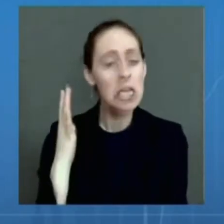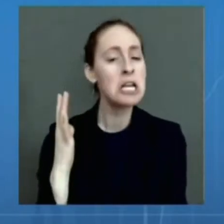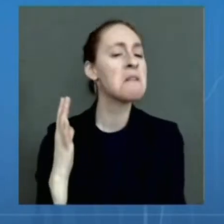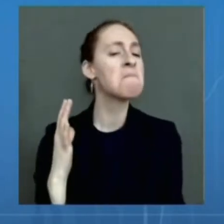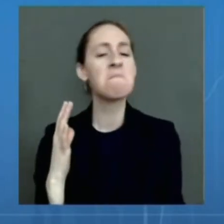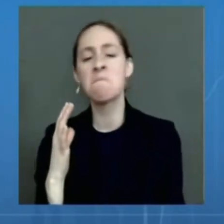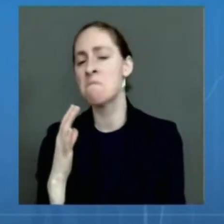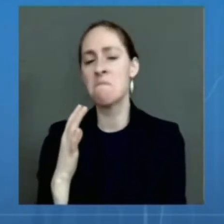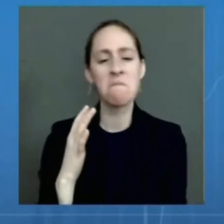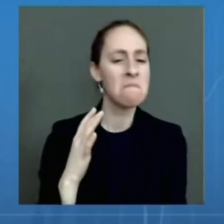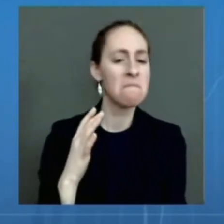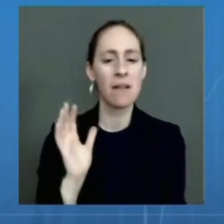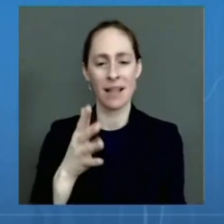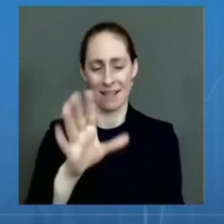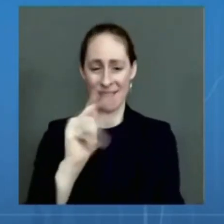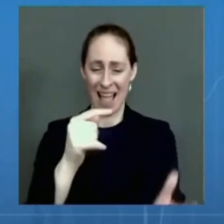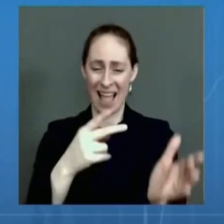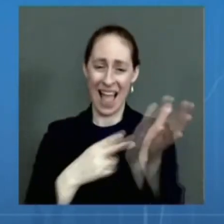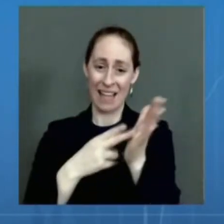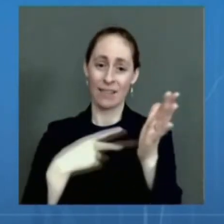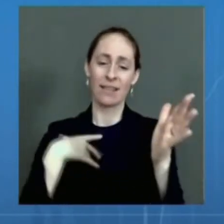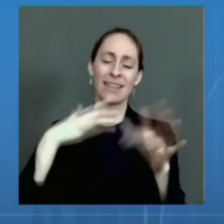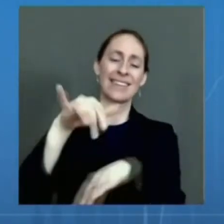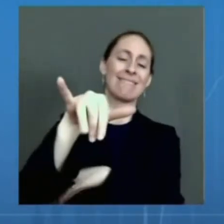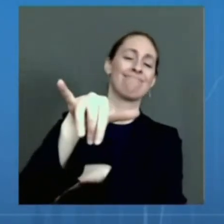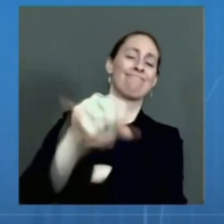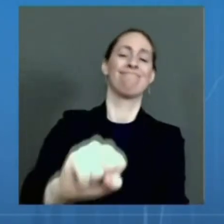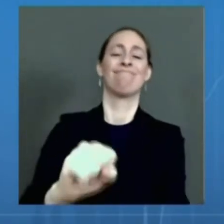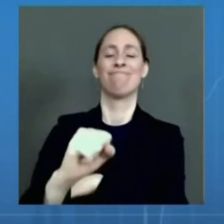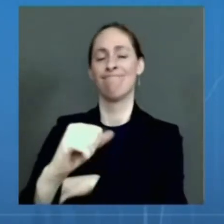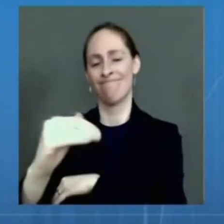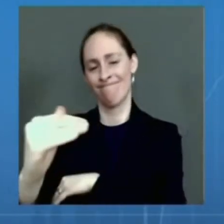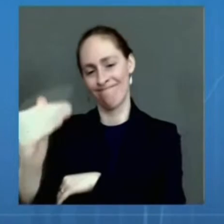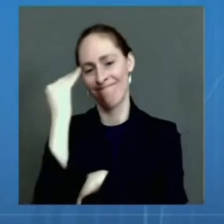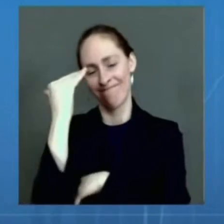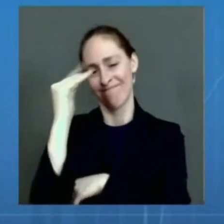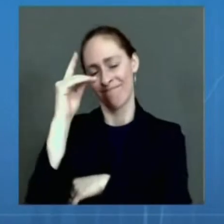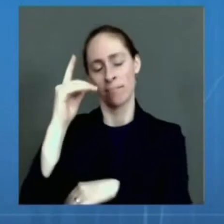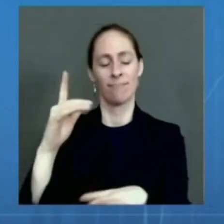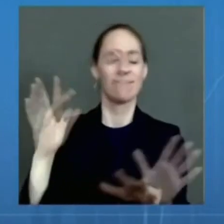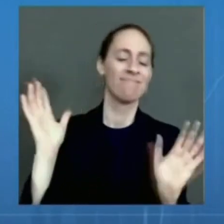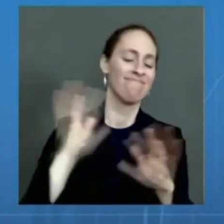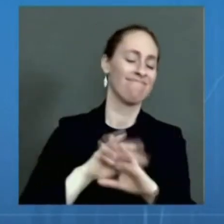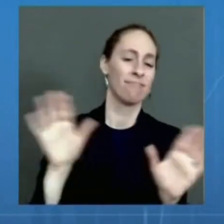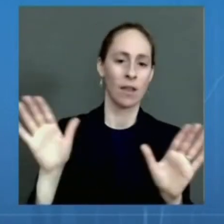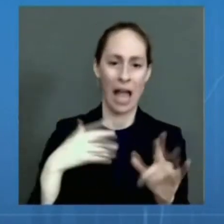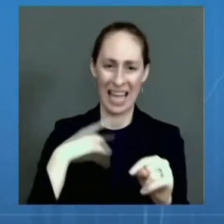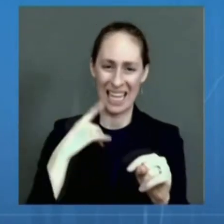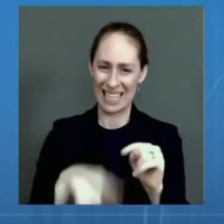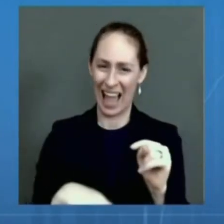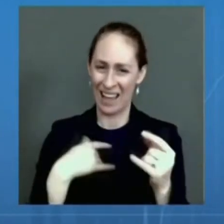MORE SEVERE BUT WE HAVE TO WITHHOLD JUDGMENT ABOUT THE